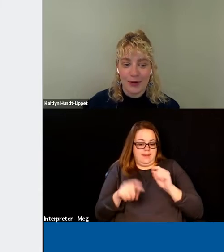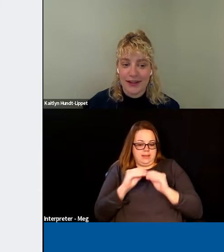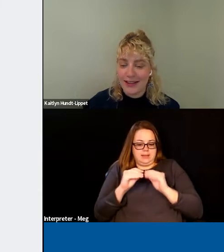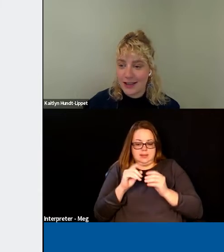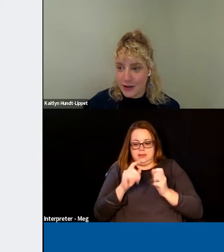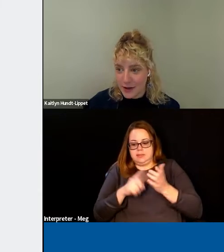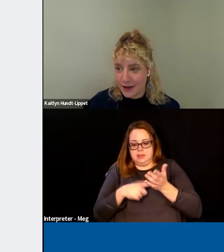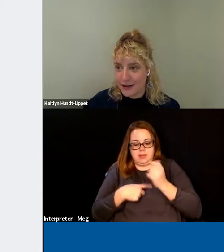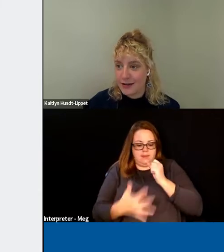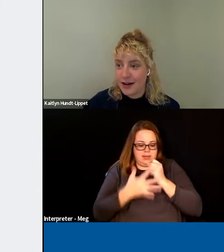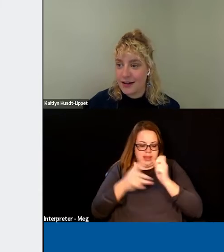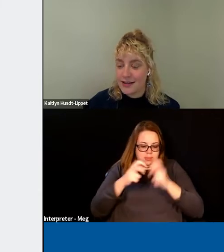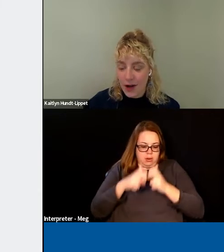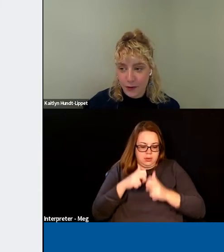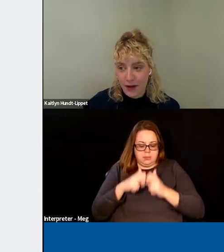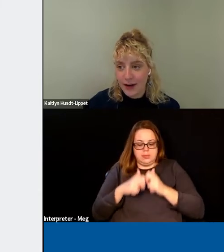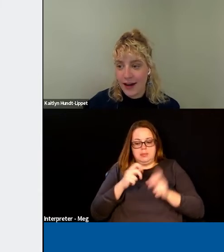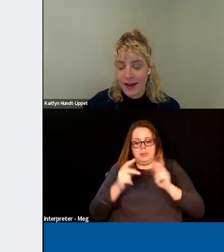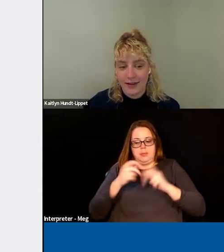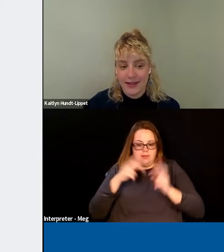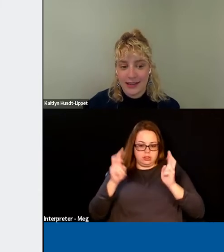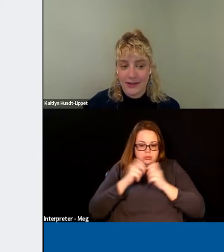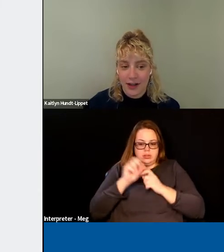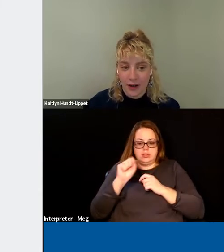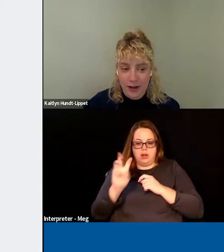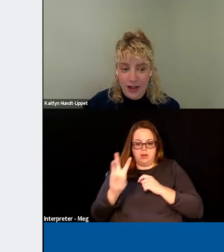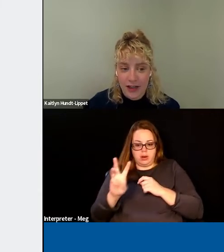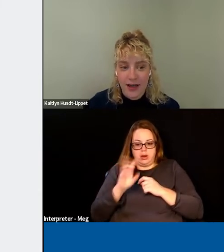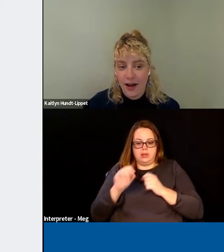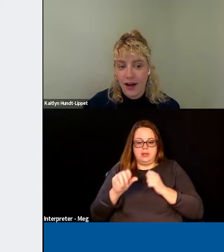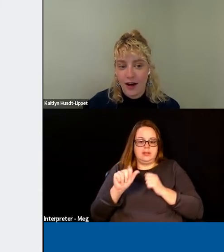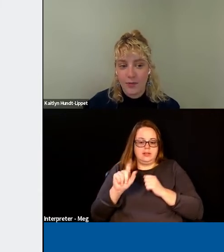People run into issues with their, the software and the assistive technology.